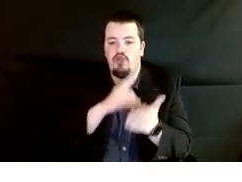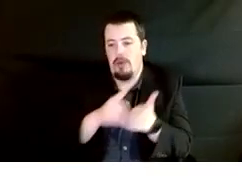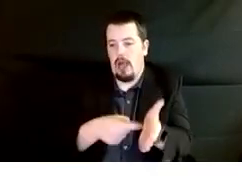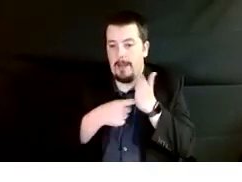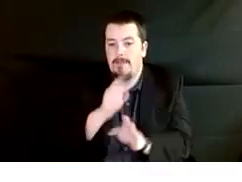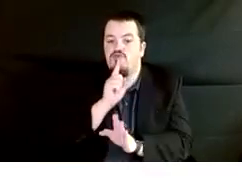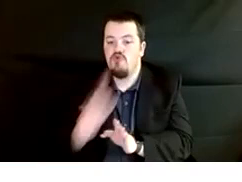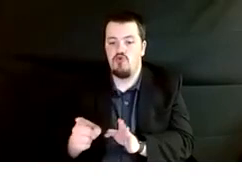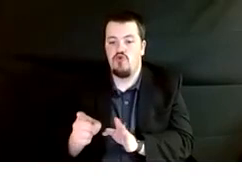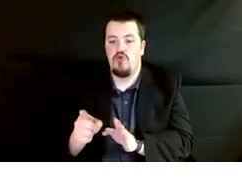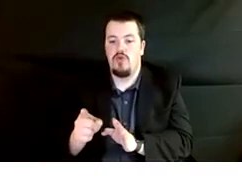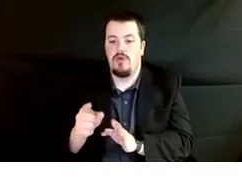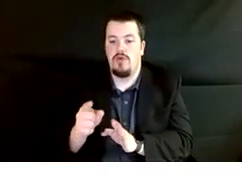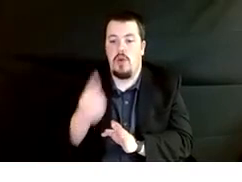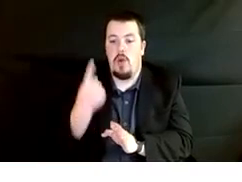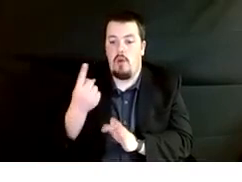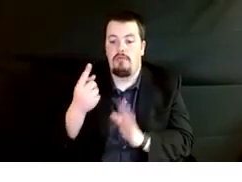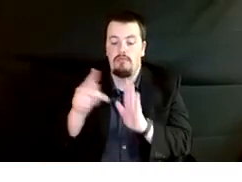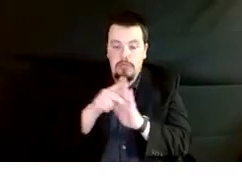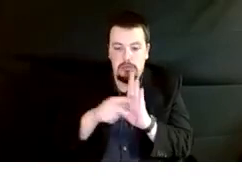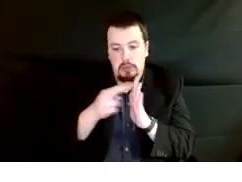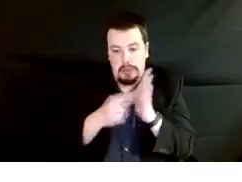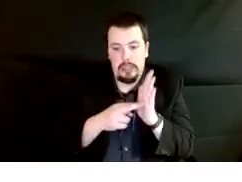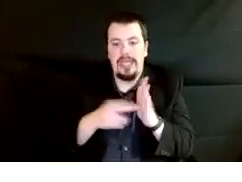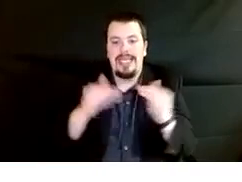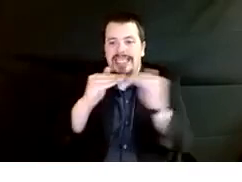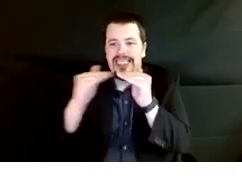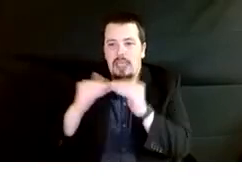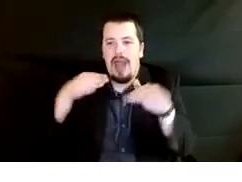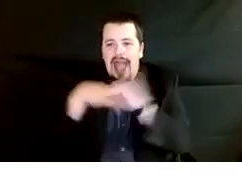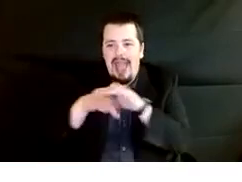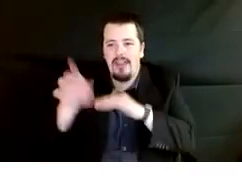that one of the principles is ensuring equal access for people with disabilities and avoiding